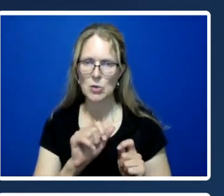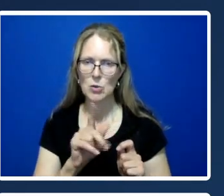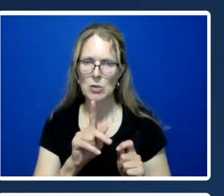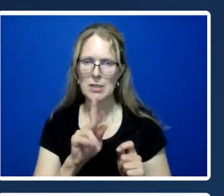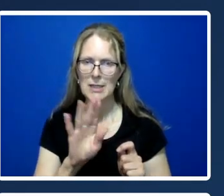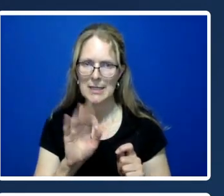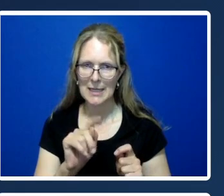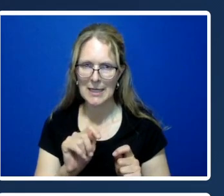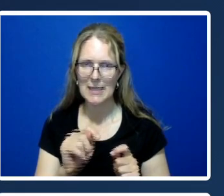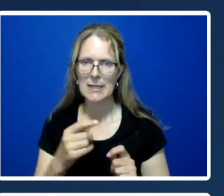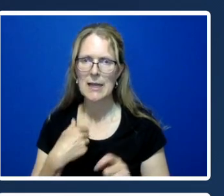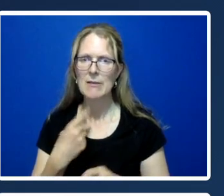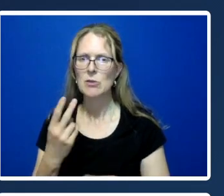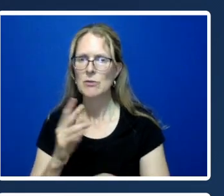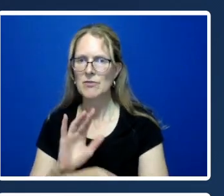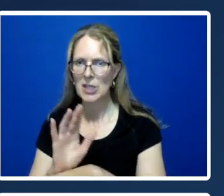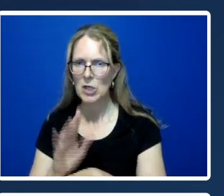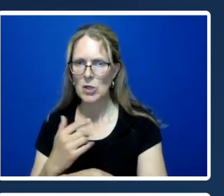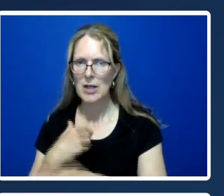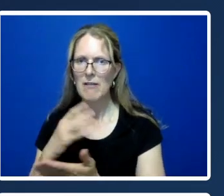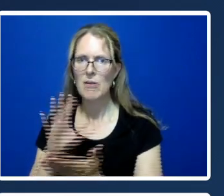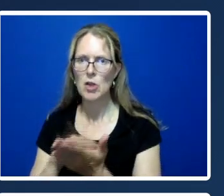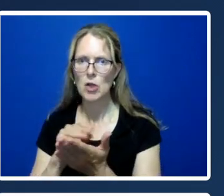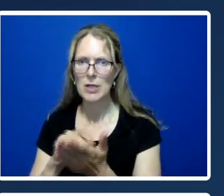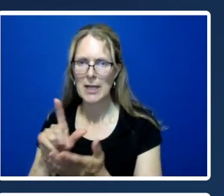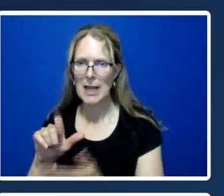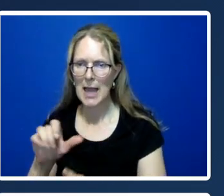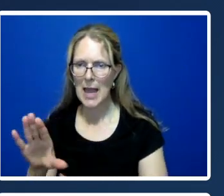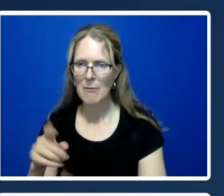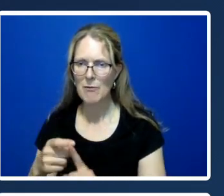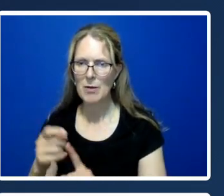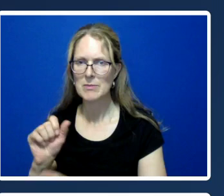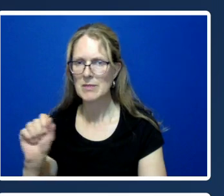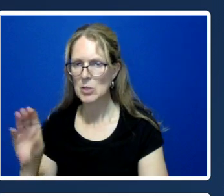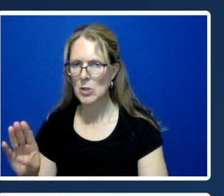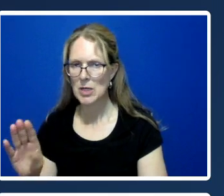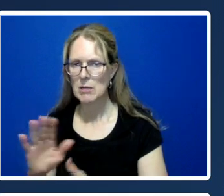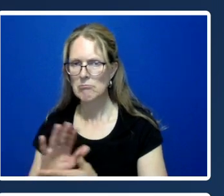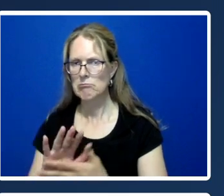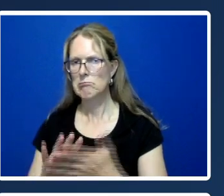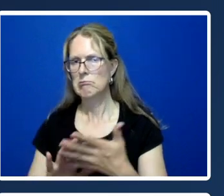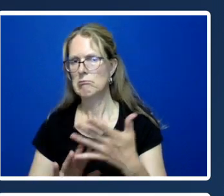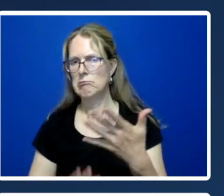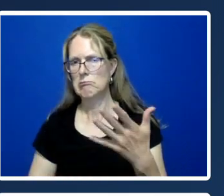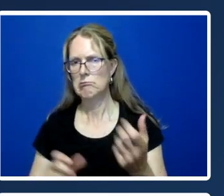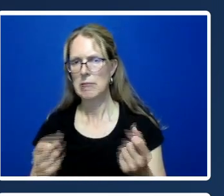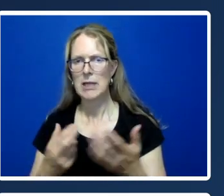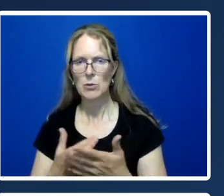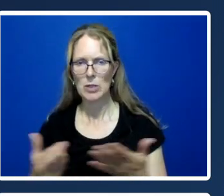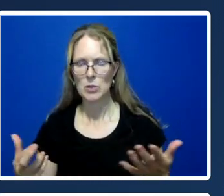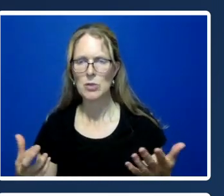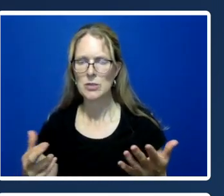we have Learning Labs from the Smithsonian. So, these are all resources that when you go to the